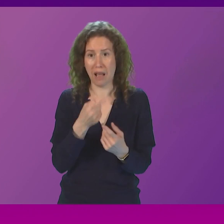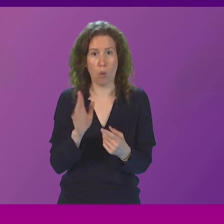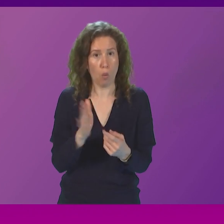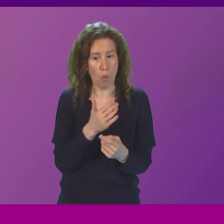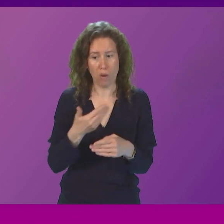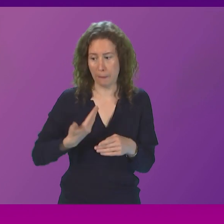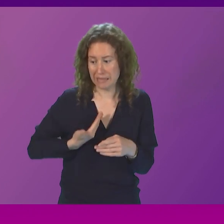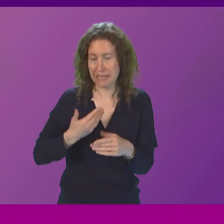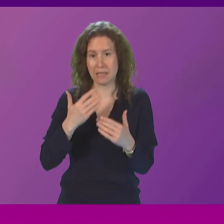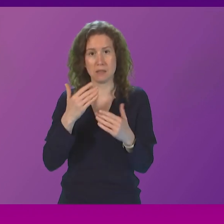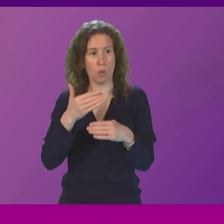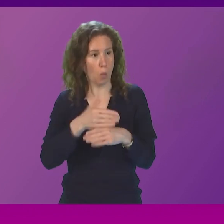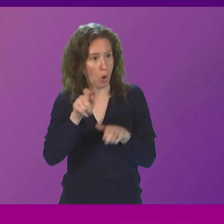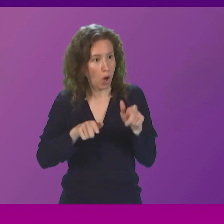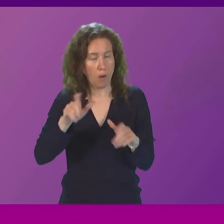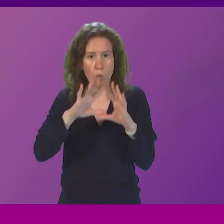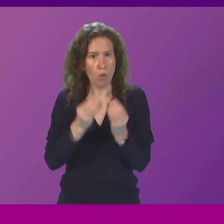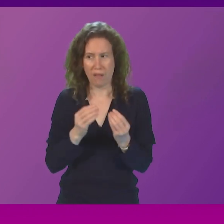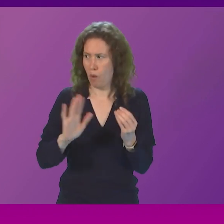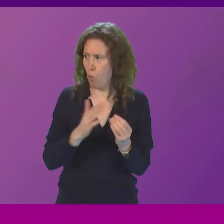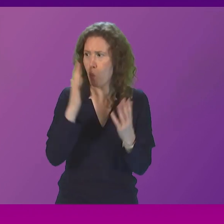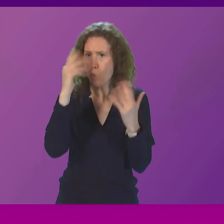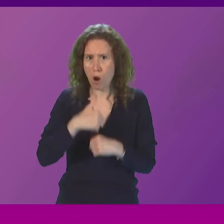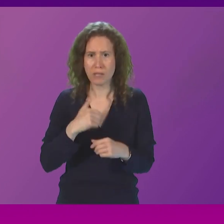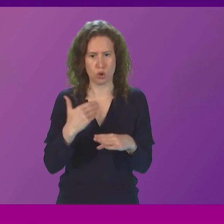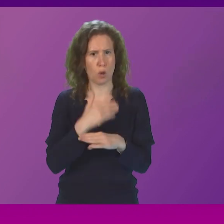are concerned that the LEZ scheme will put jobs at risk?